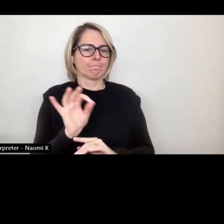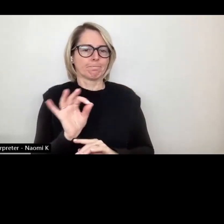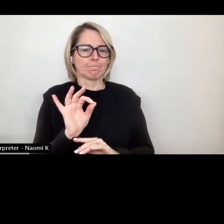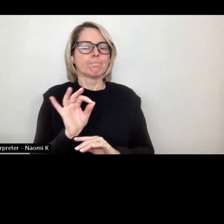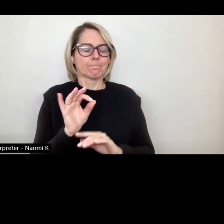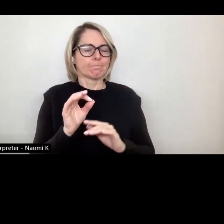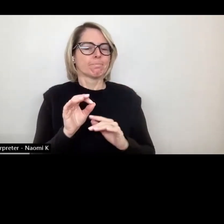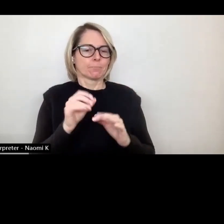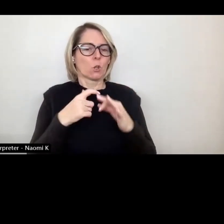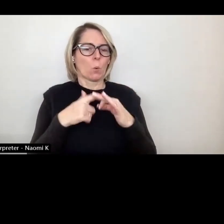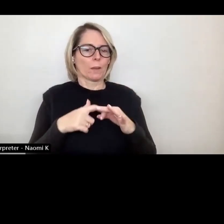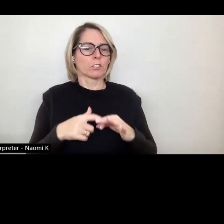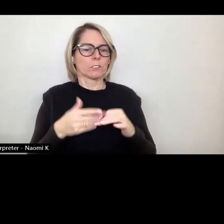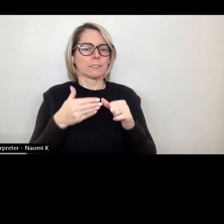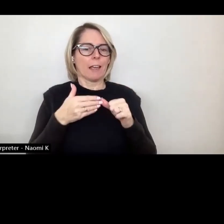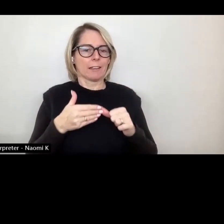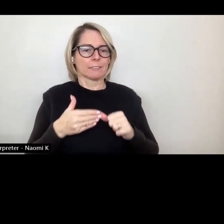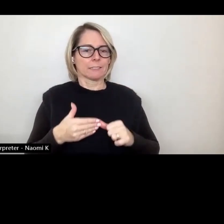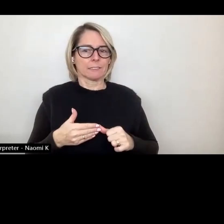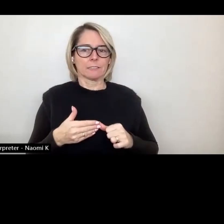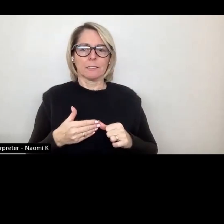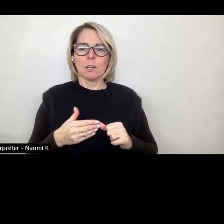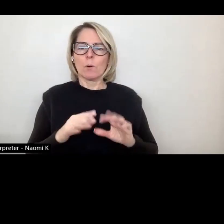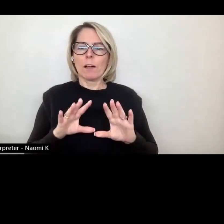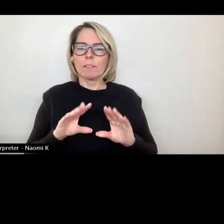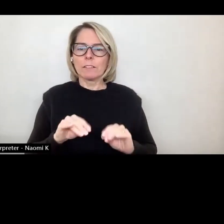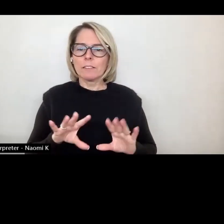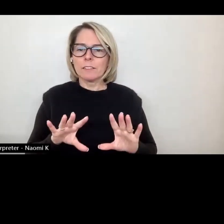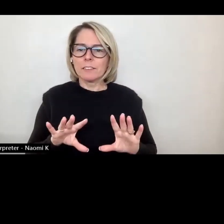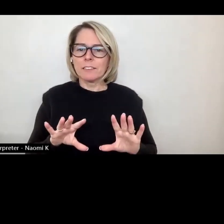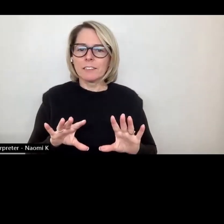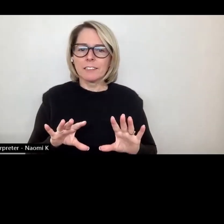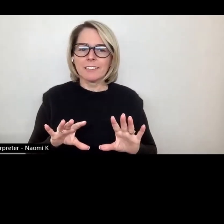It looks like we've had a little lull in the Q&A.